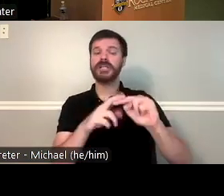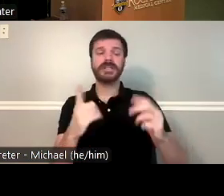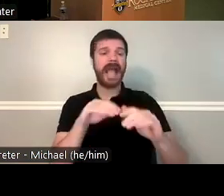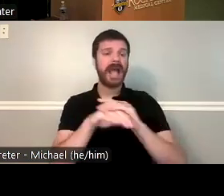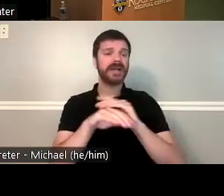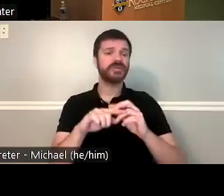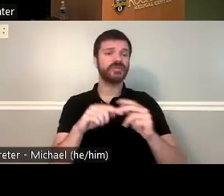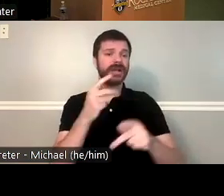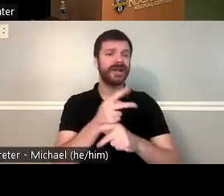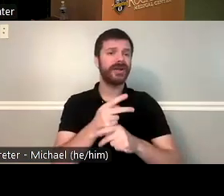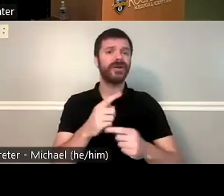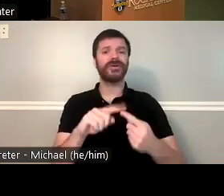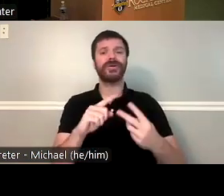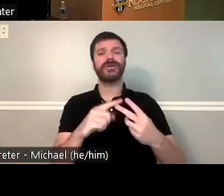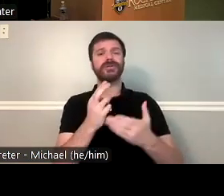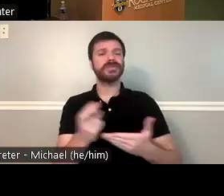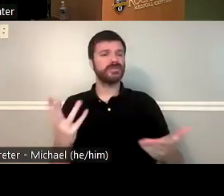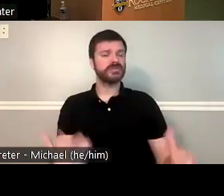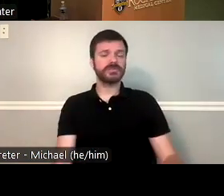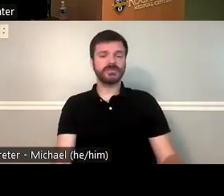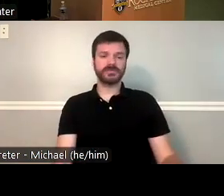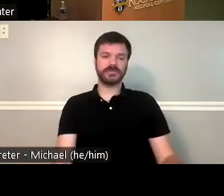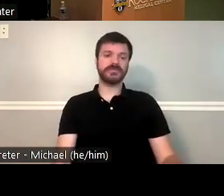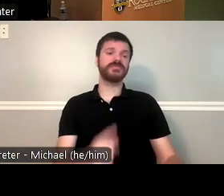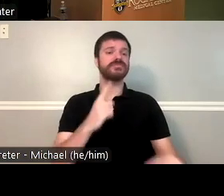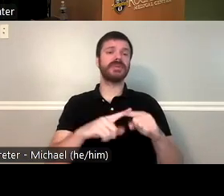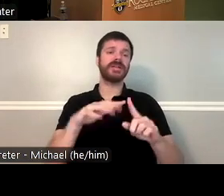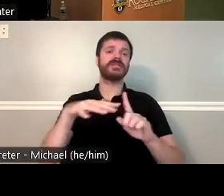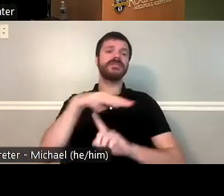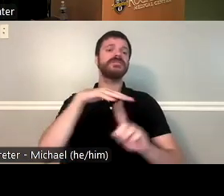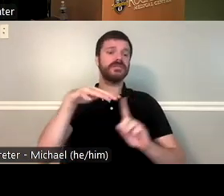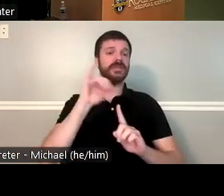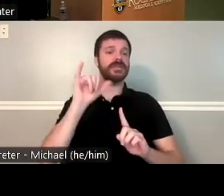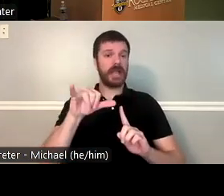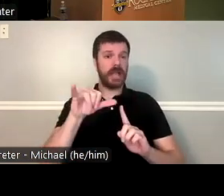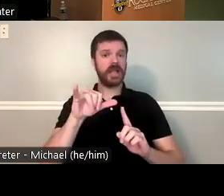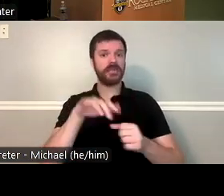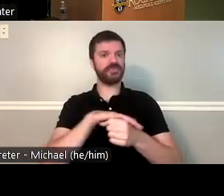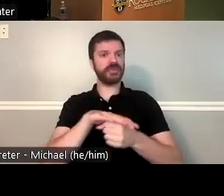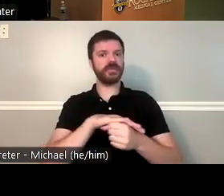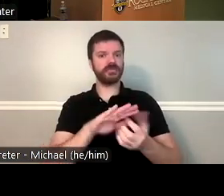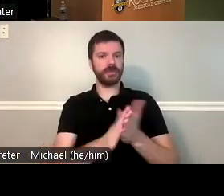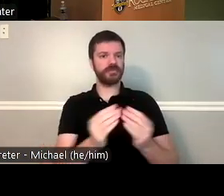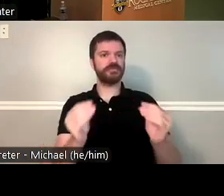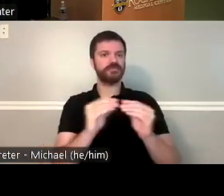and resources and also the neighborhood that may pose more risk um more crowded